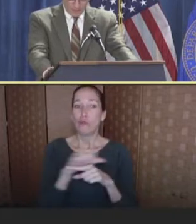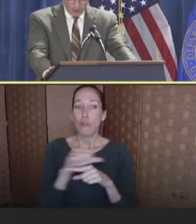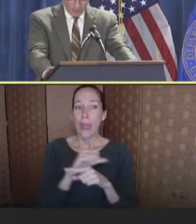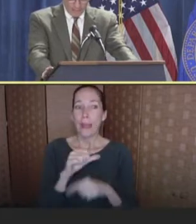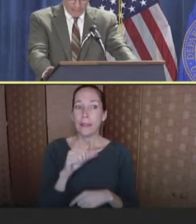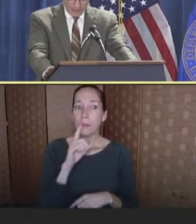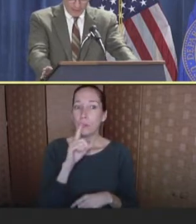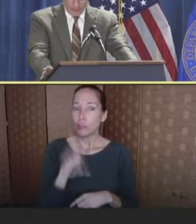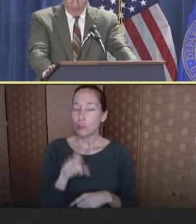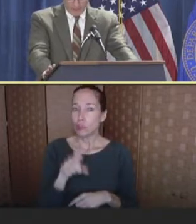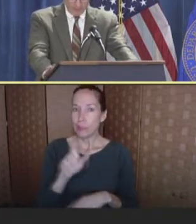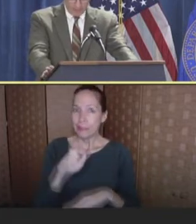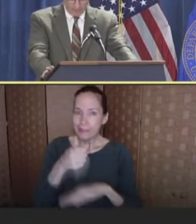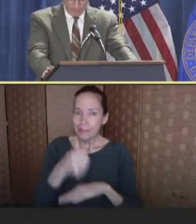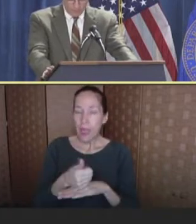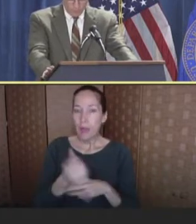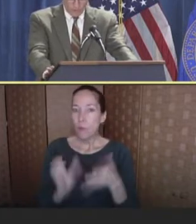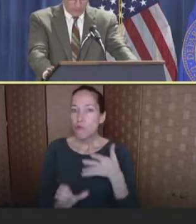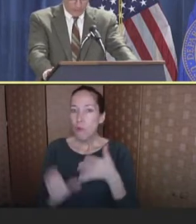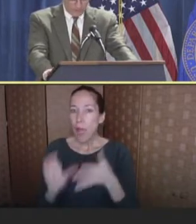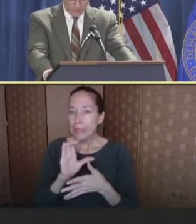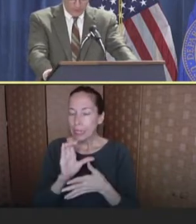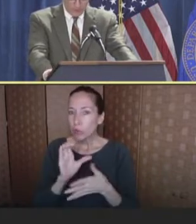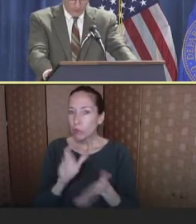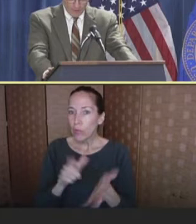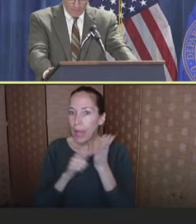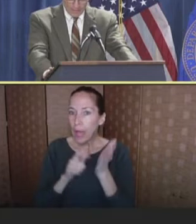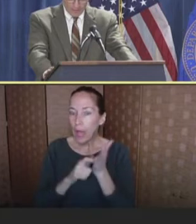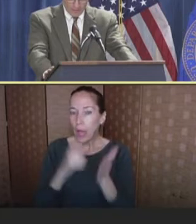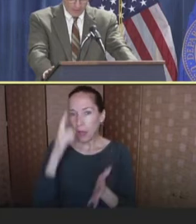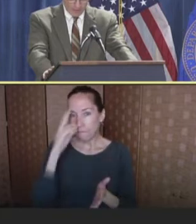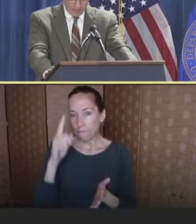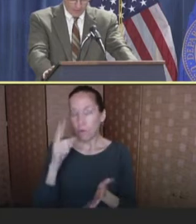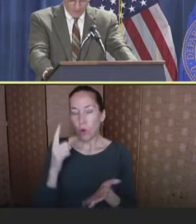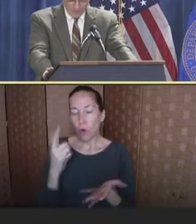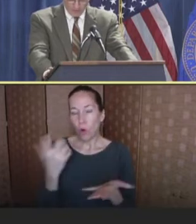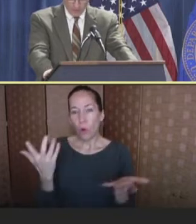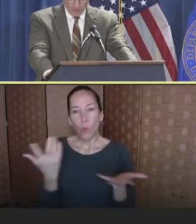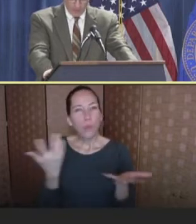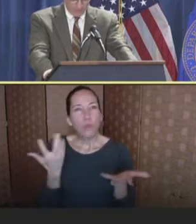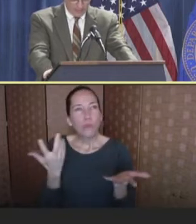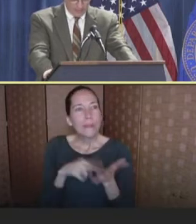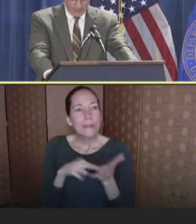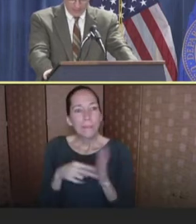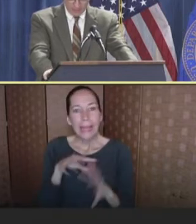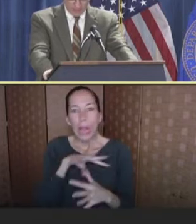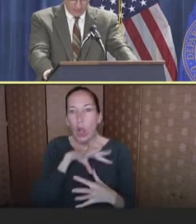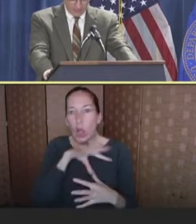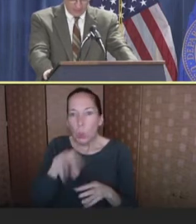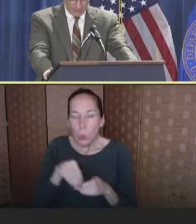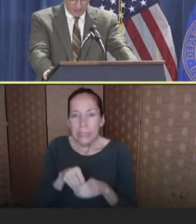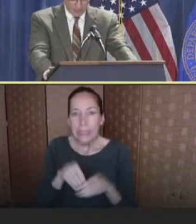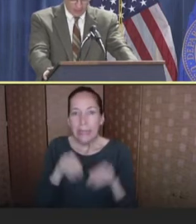criteria for what inclusive delivery means involving respectful treatment and outlining